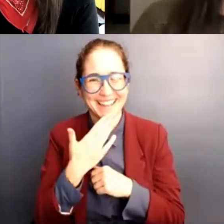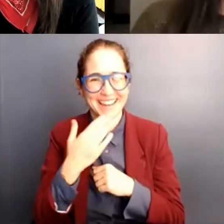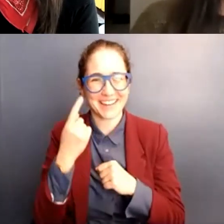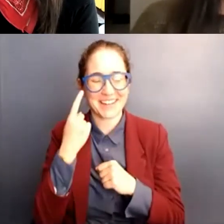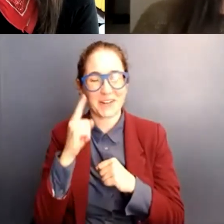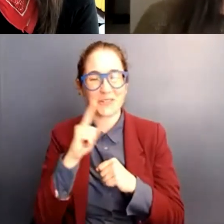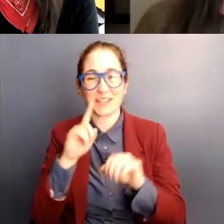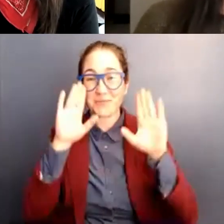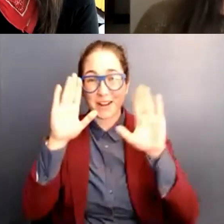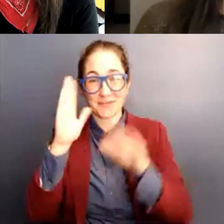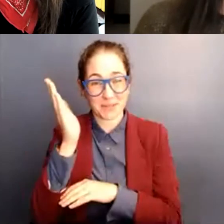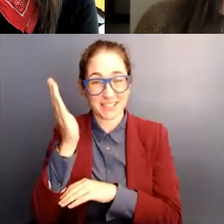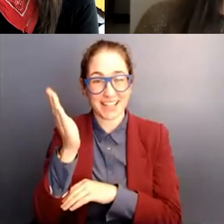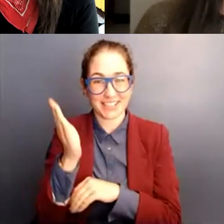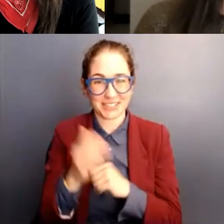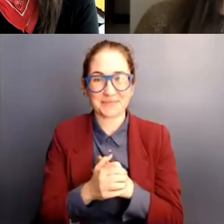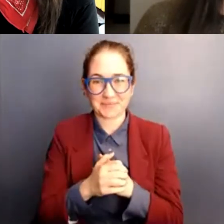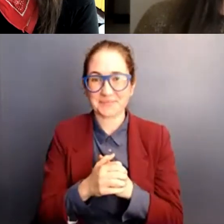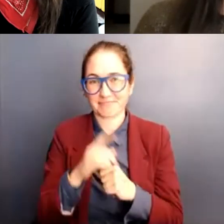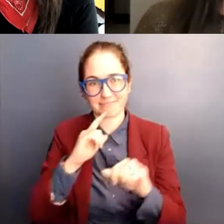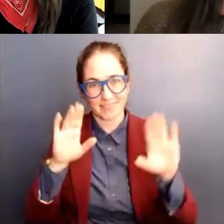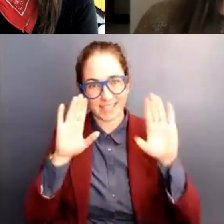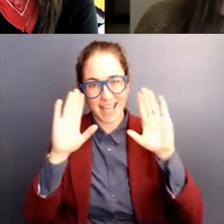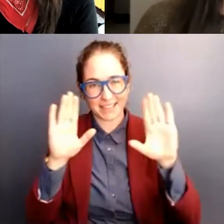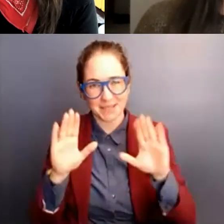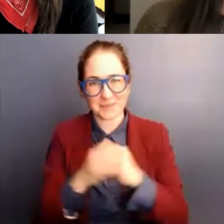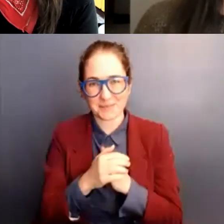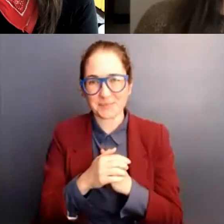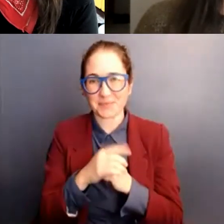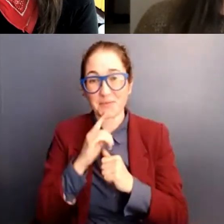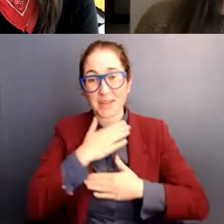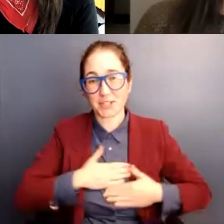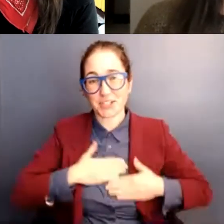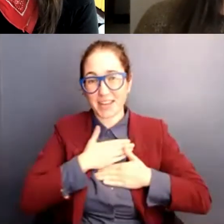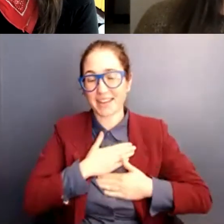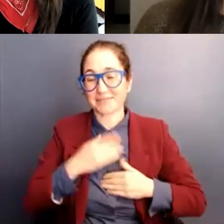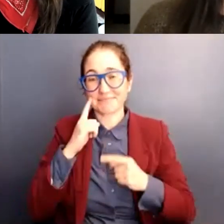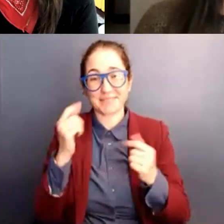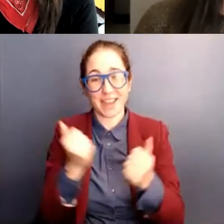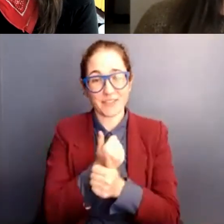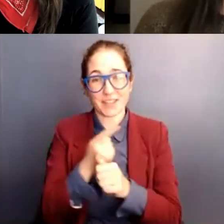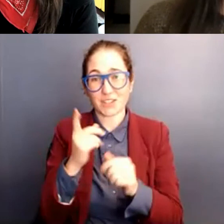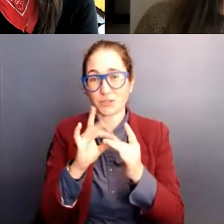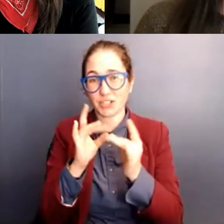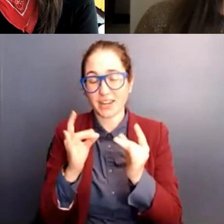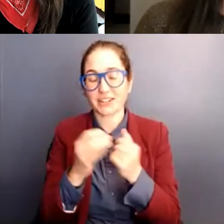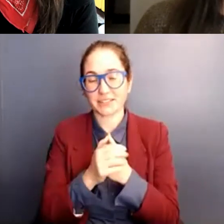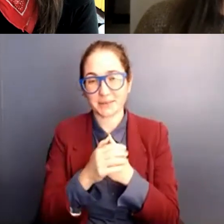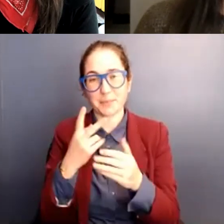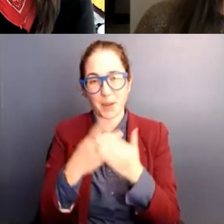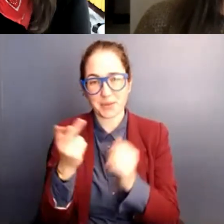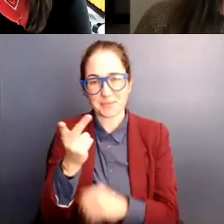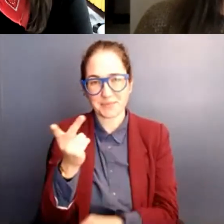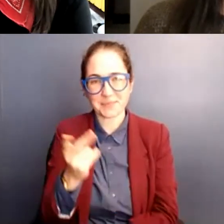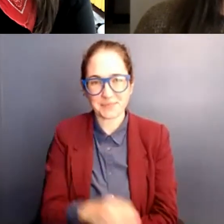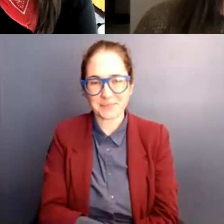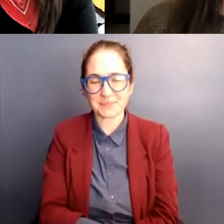We appreciate all that you shared and Lindsay.